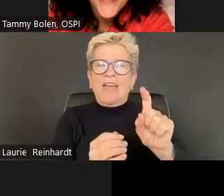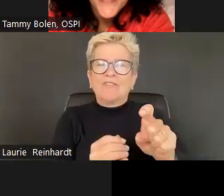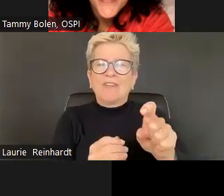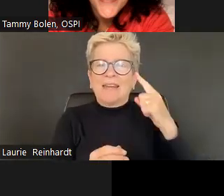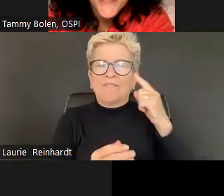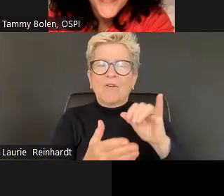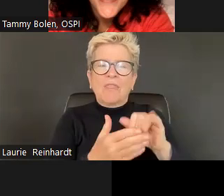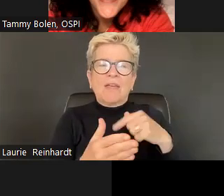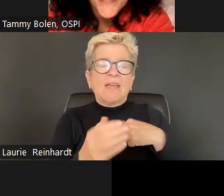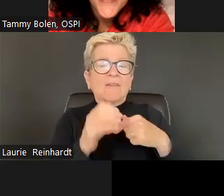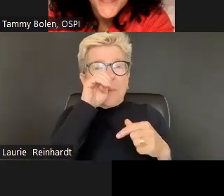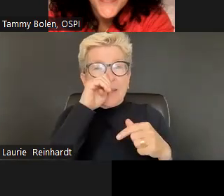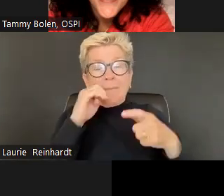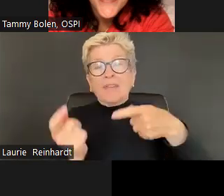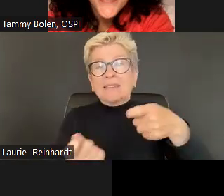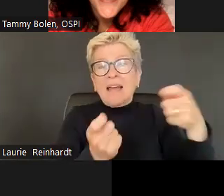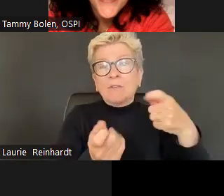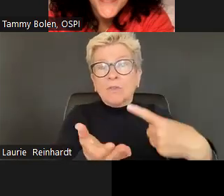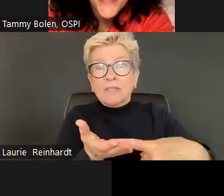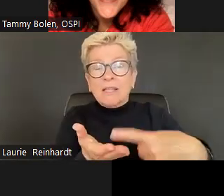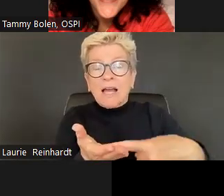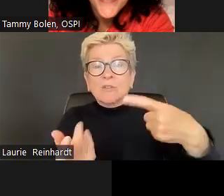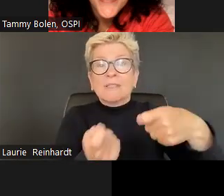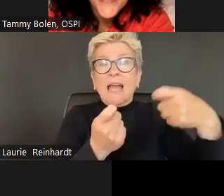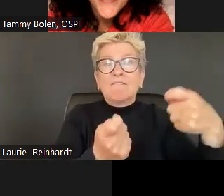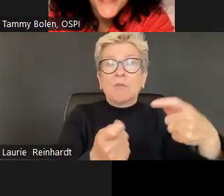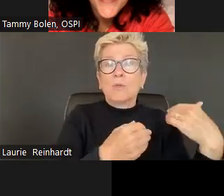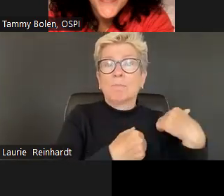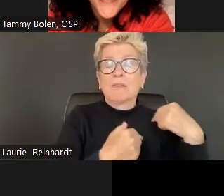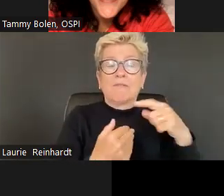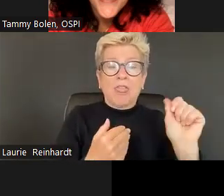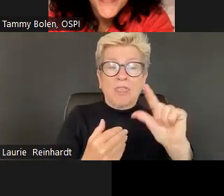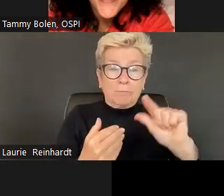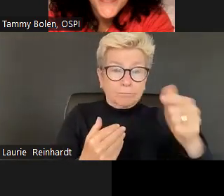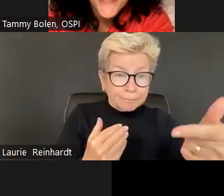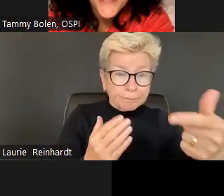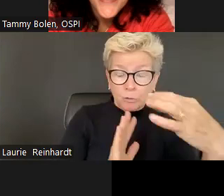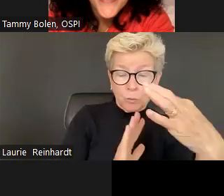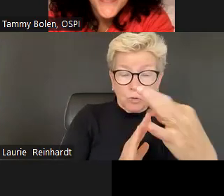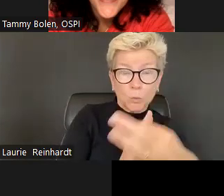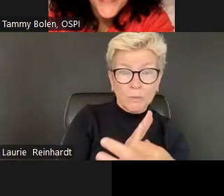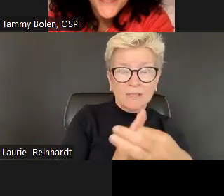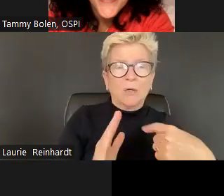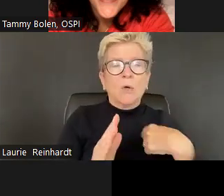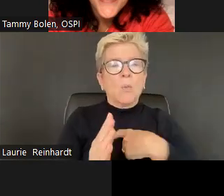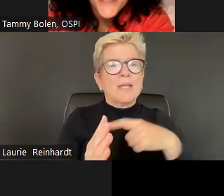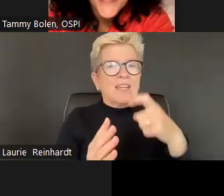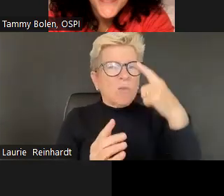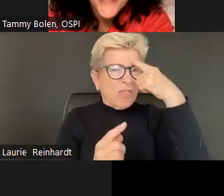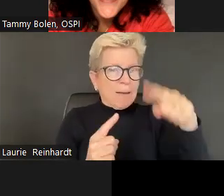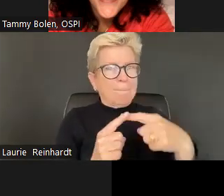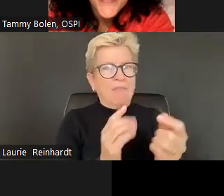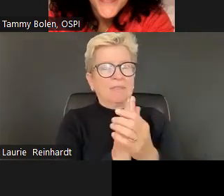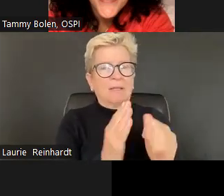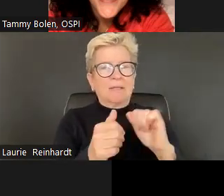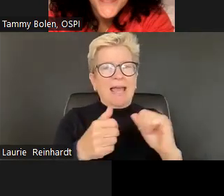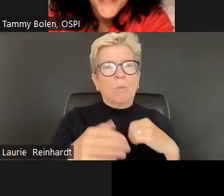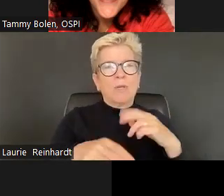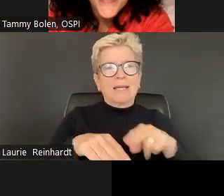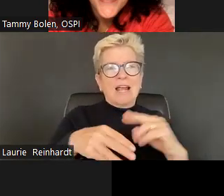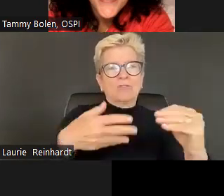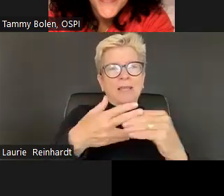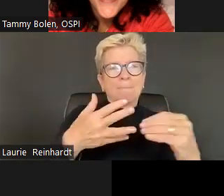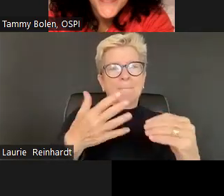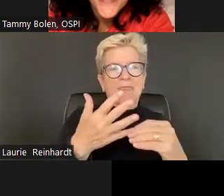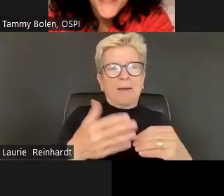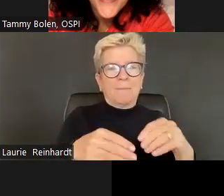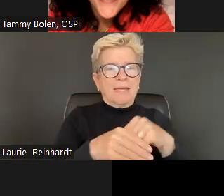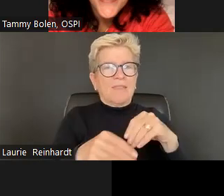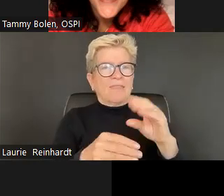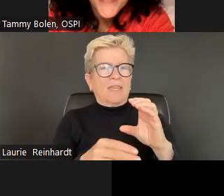How can we be mindful of the social emotional skills that students need to engage in those various activities, right?